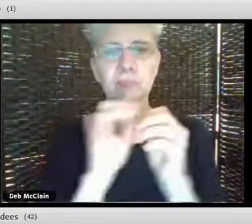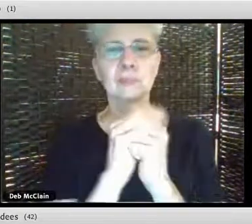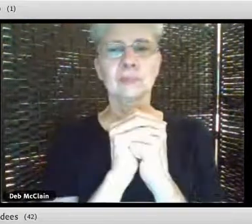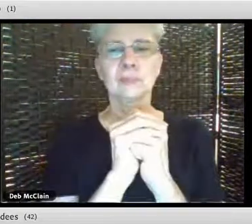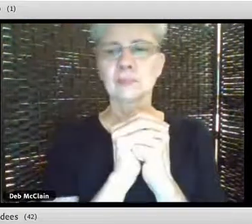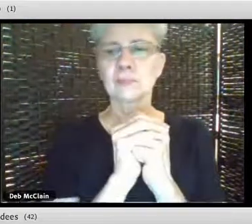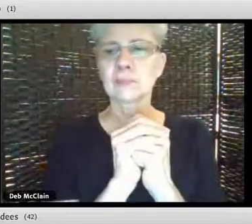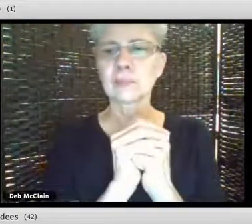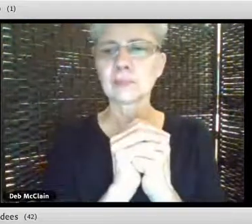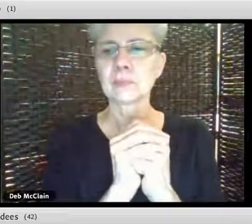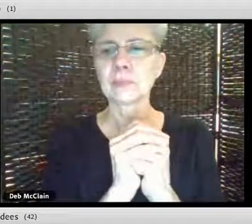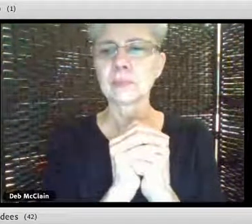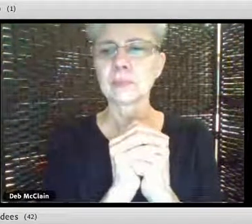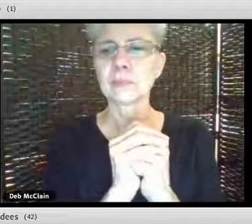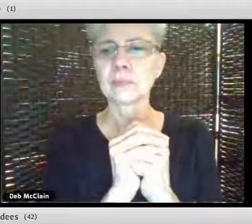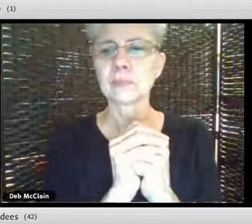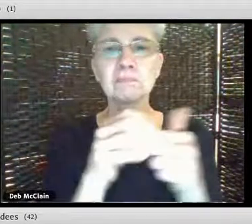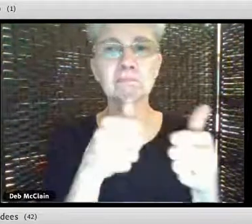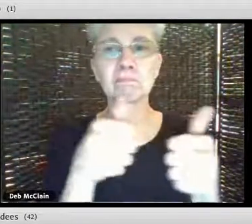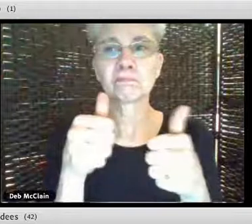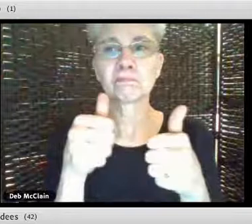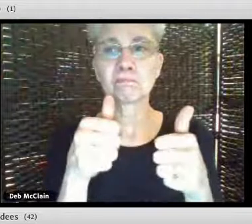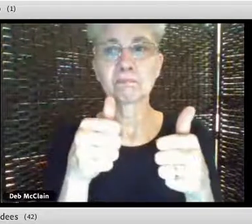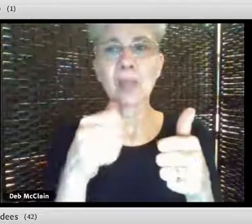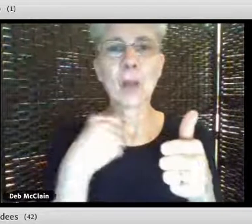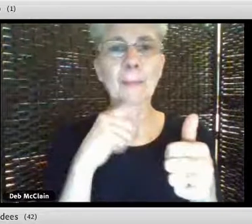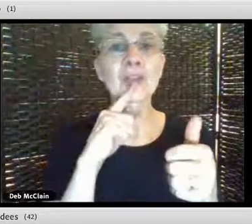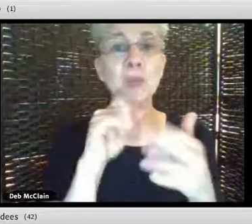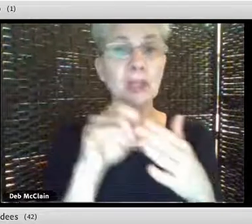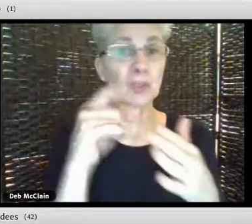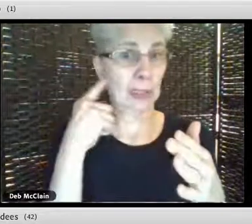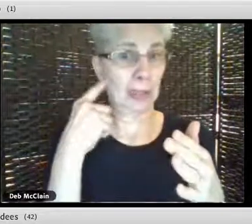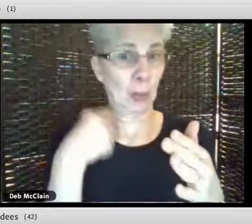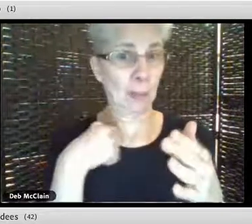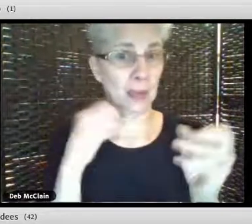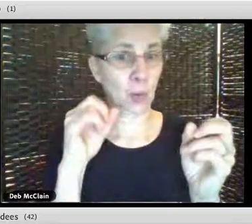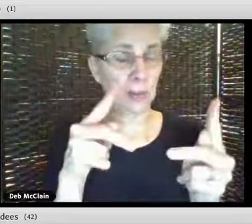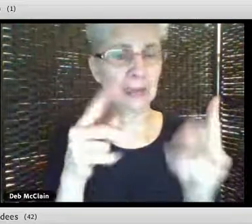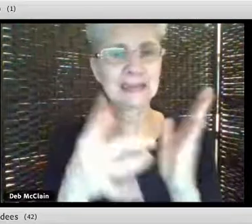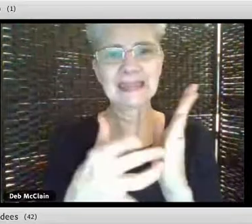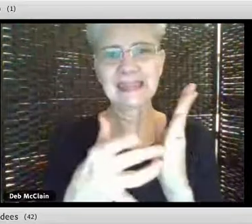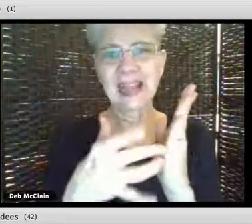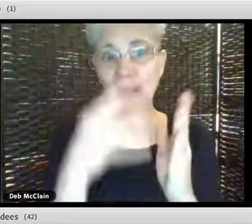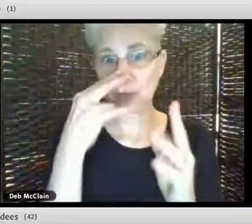Technology is fun, isn't it? But the great thing about these Google services and products is they are free,